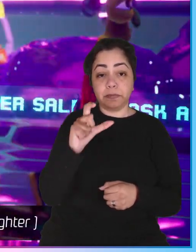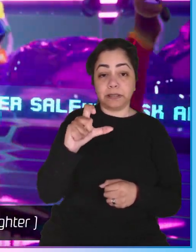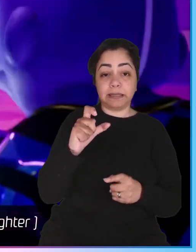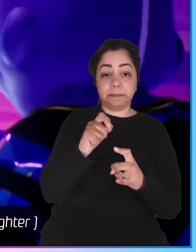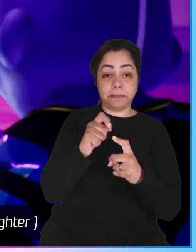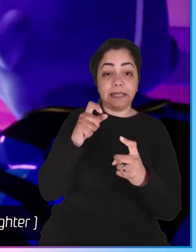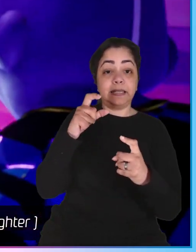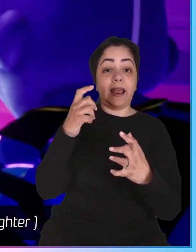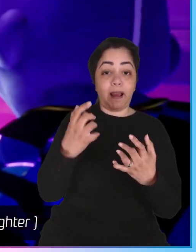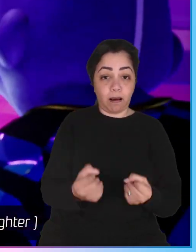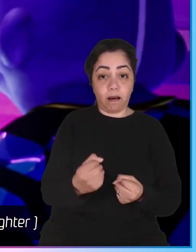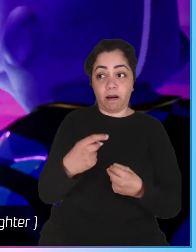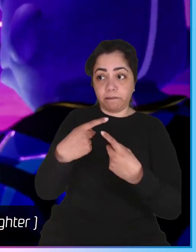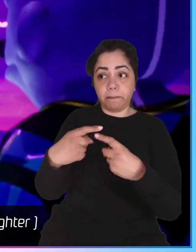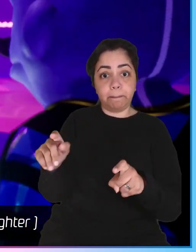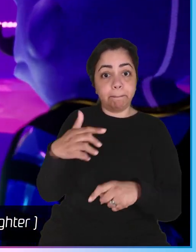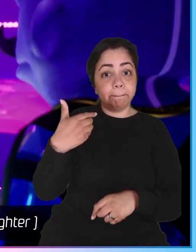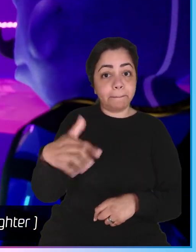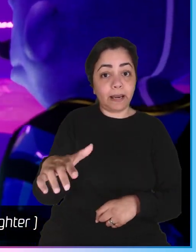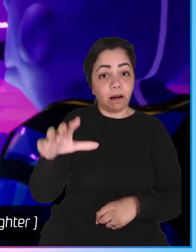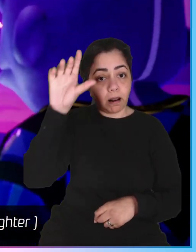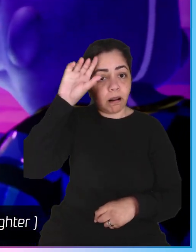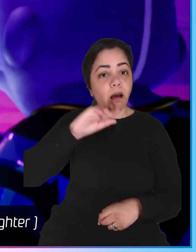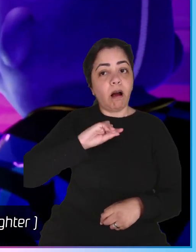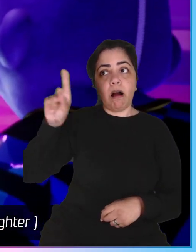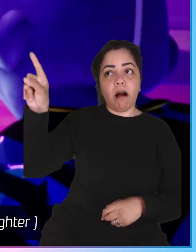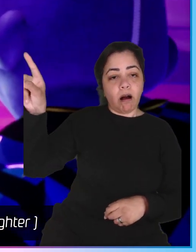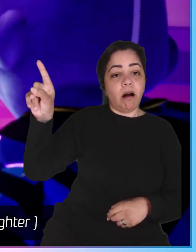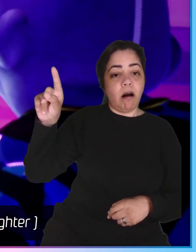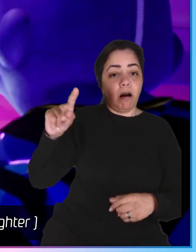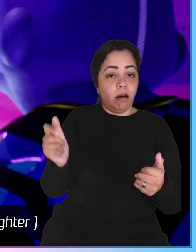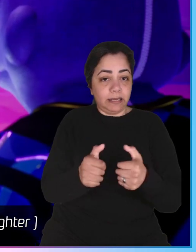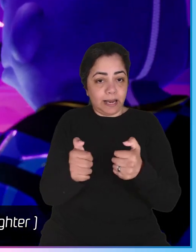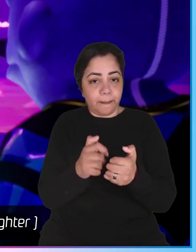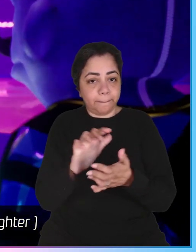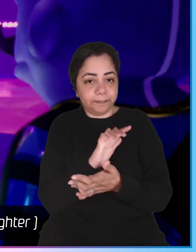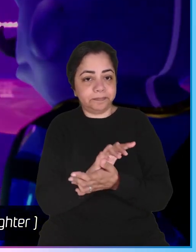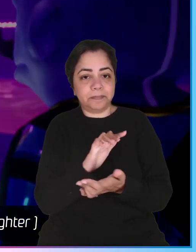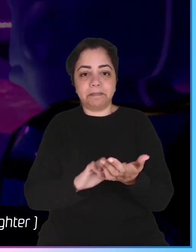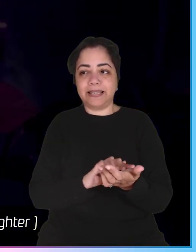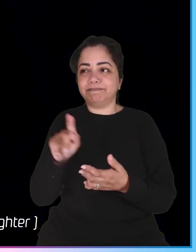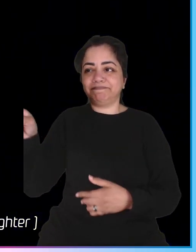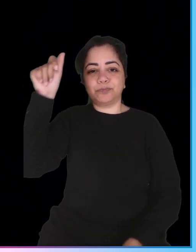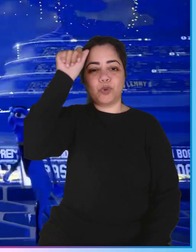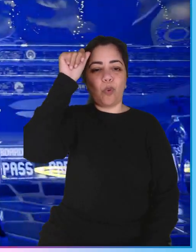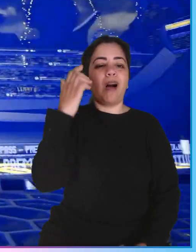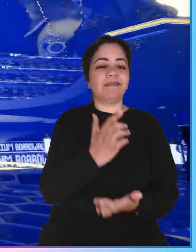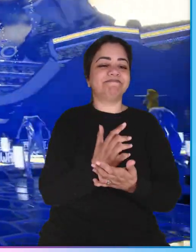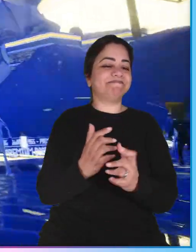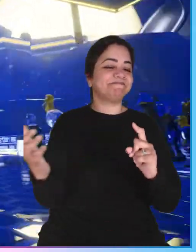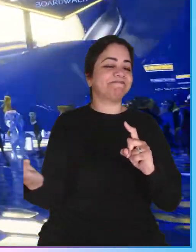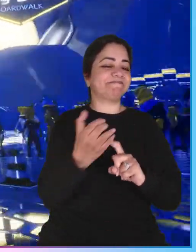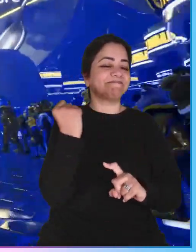As a result I added subtitles when full dialogue text boxes were not shown. For the visually impaired, I ran the game with multiple simulated colourblindness types